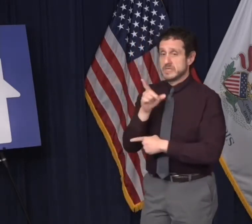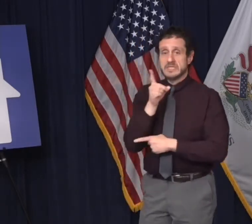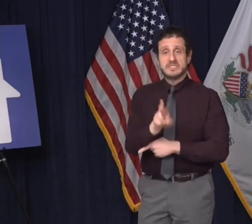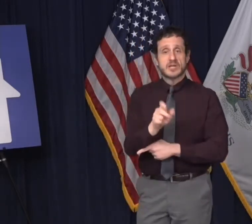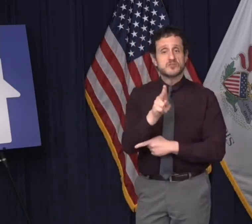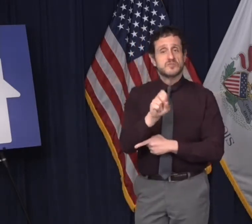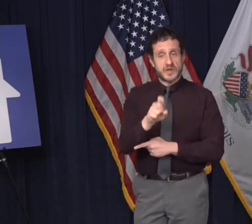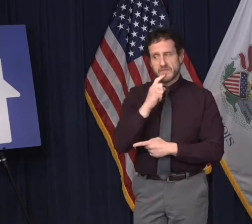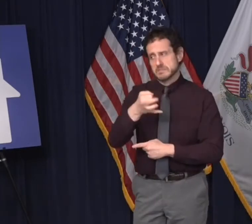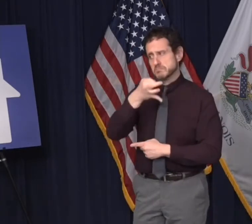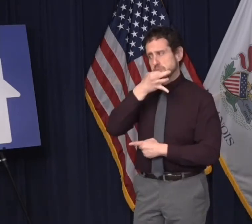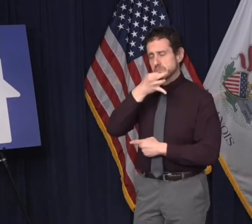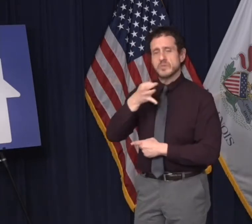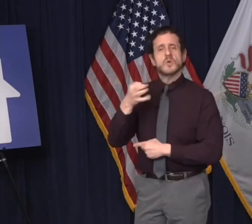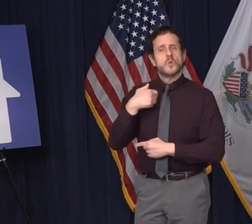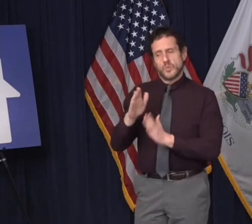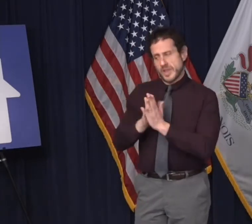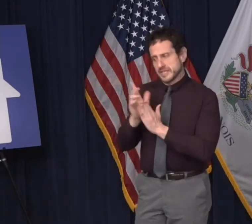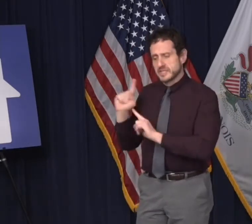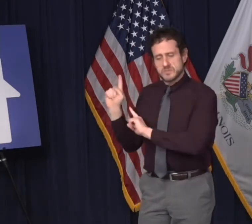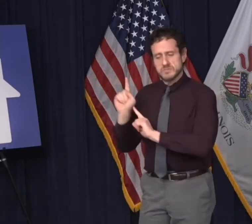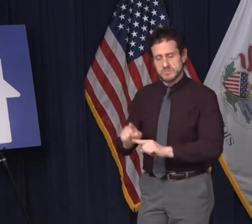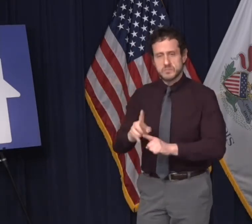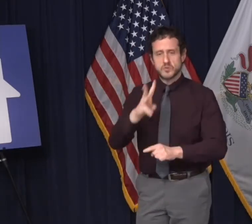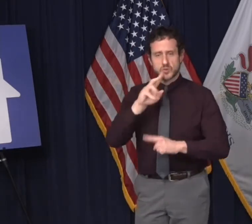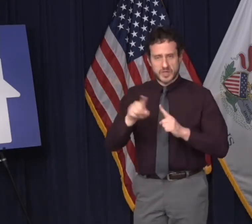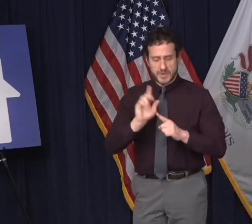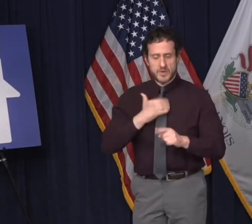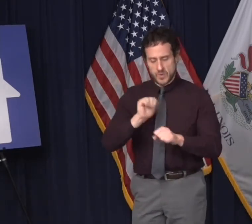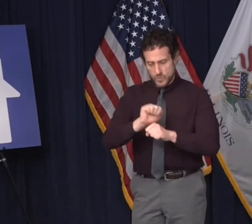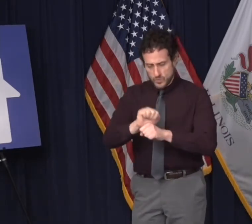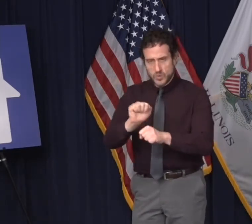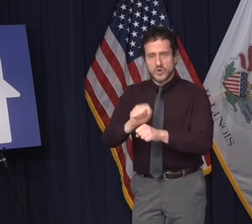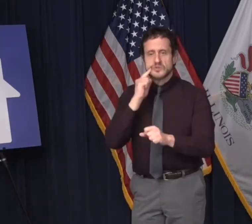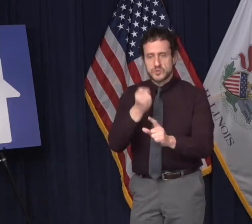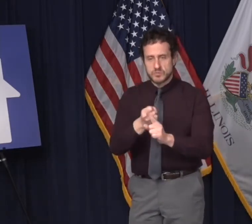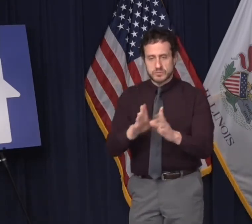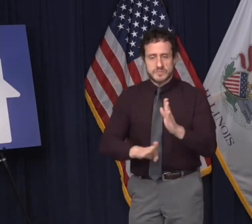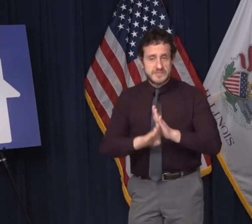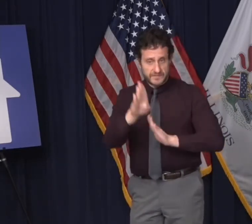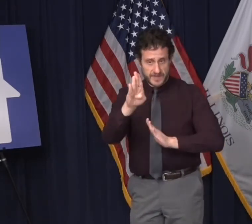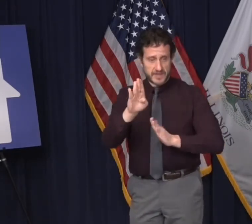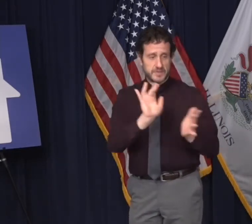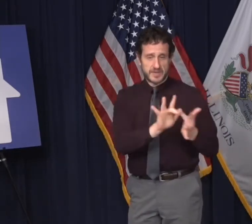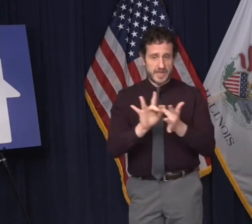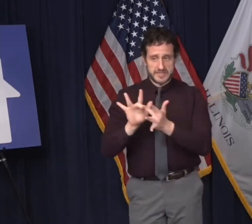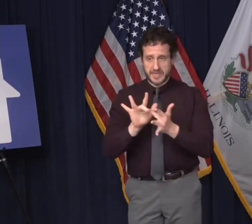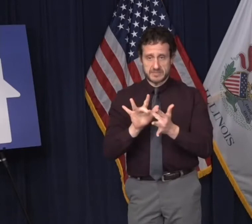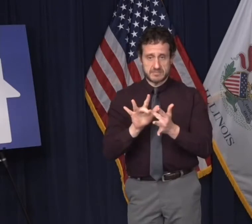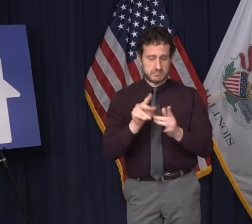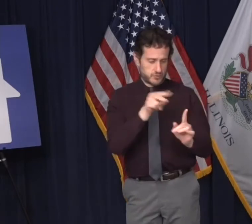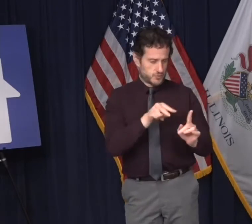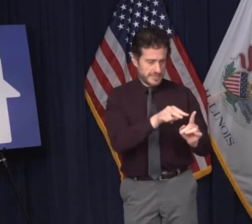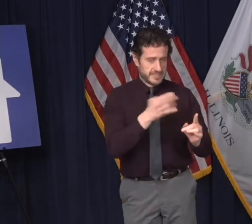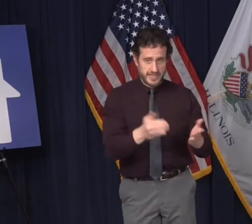IS AN EXPERIENCED EXPERT AT IT. IN A MOMENTLY ASK HIM TO TALK MORE ABOUT OUR EFFORTS TO BUILD OUT CONTACT TRACING IN ILLINOIS.